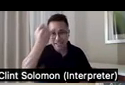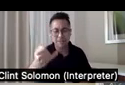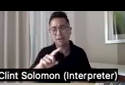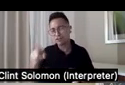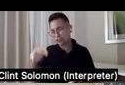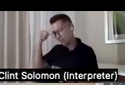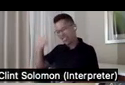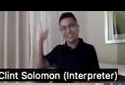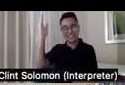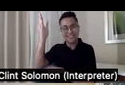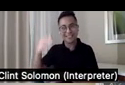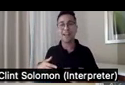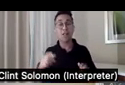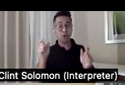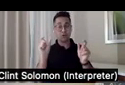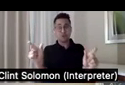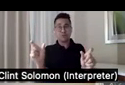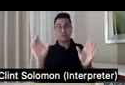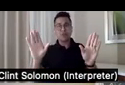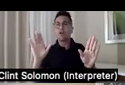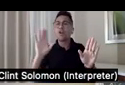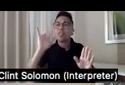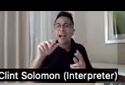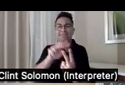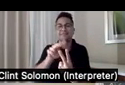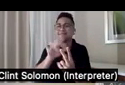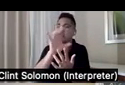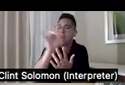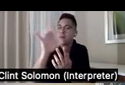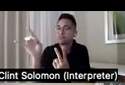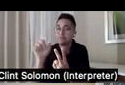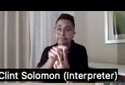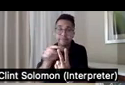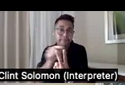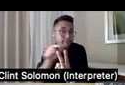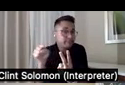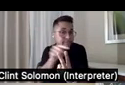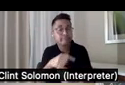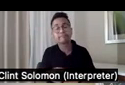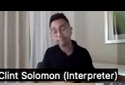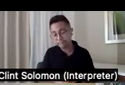these two things then are the options okay if we're making choices at an object level which